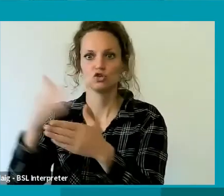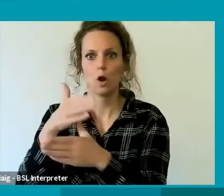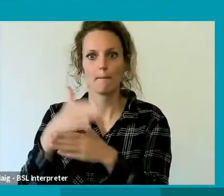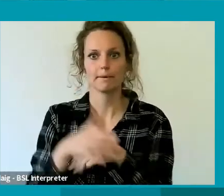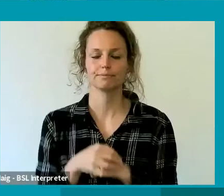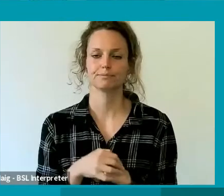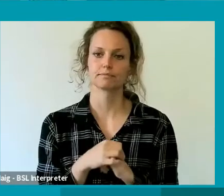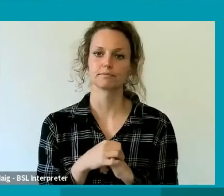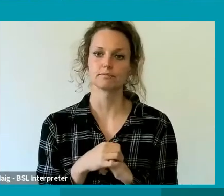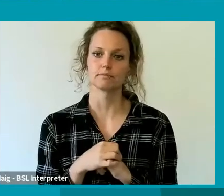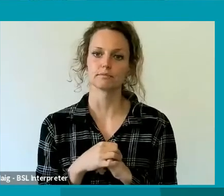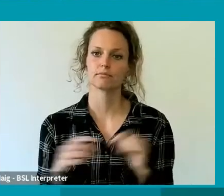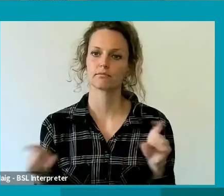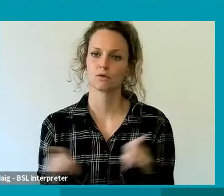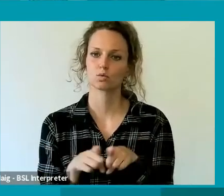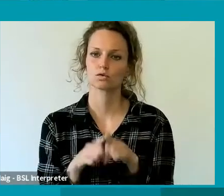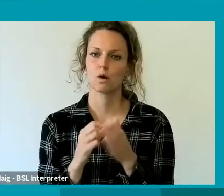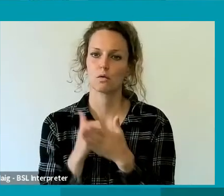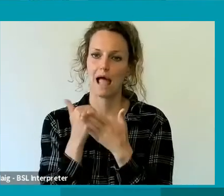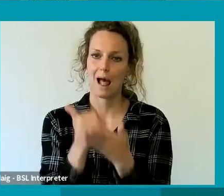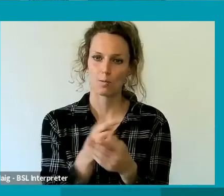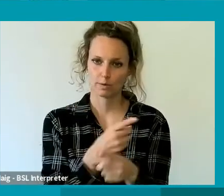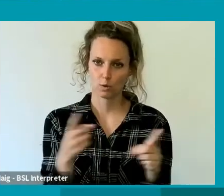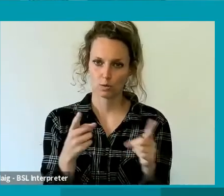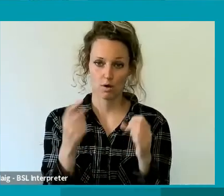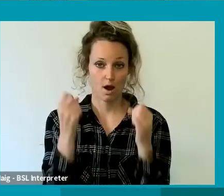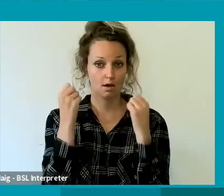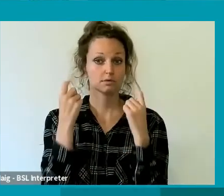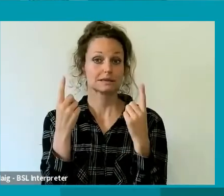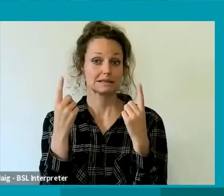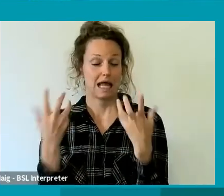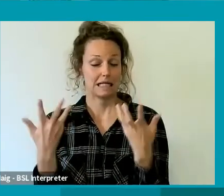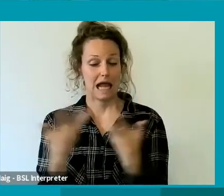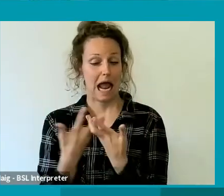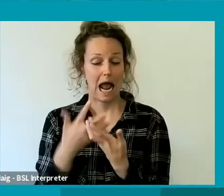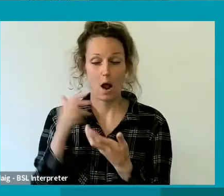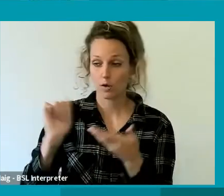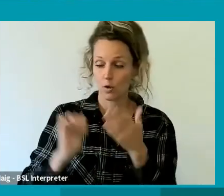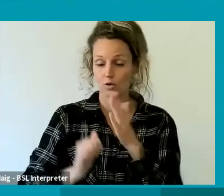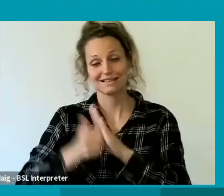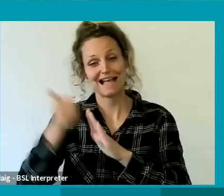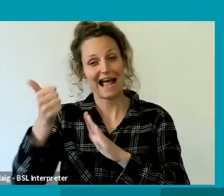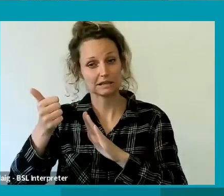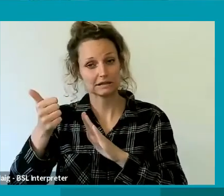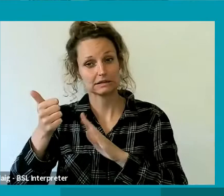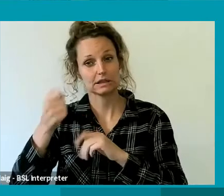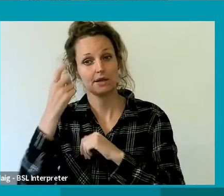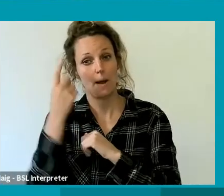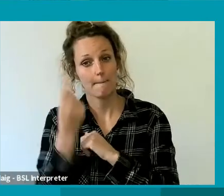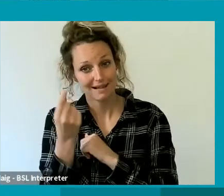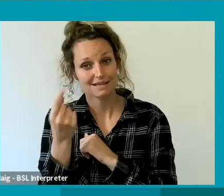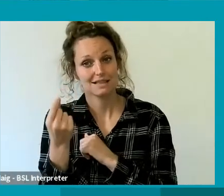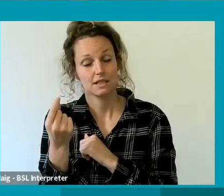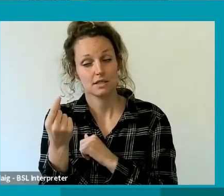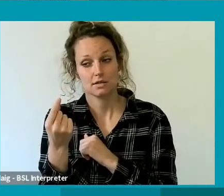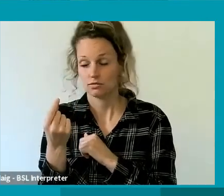understand how to harness or manifest your incredible talents and abilities, and show employers that